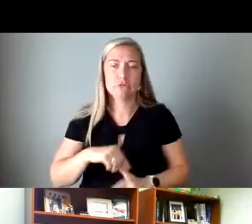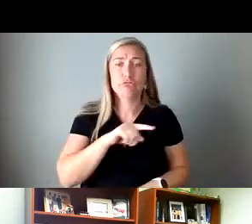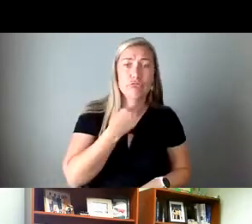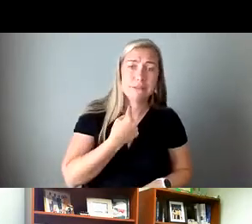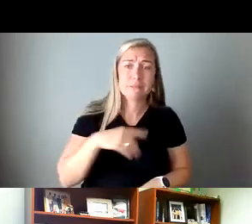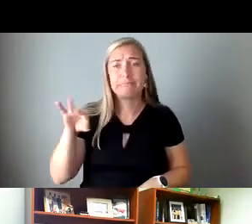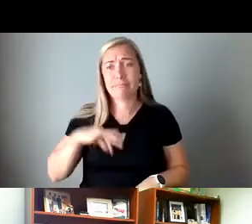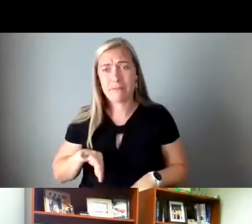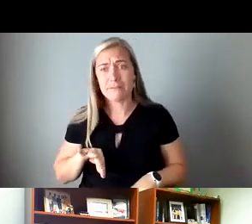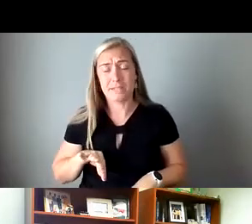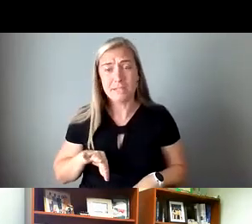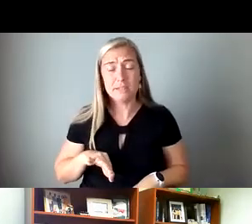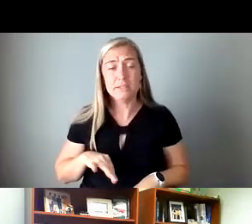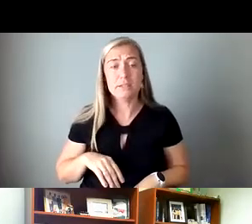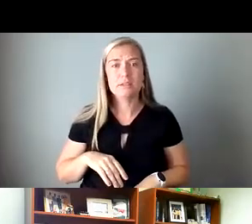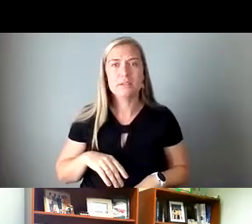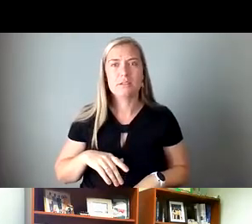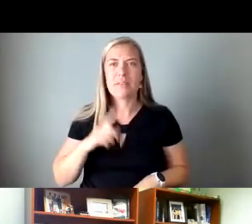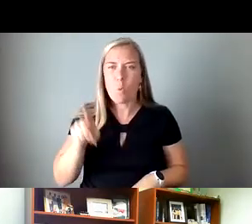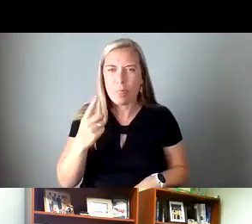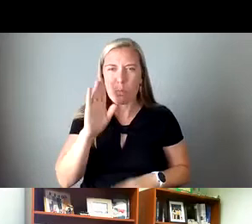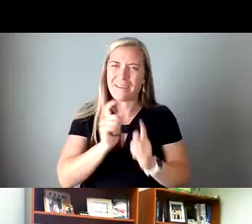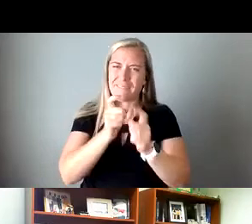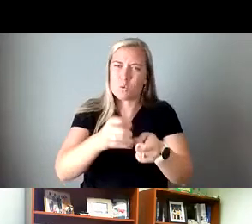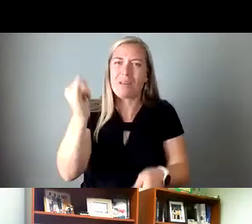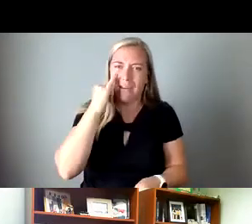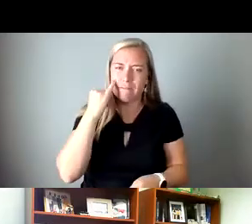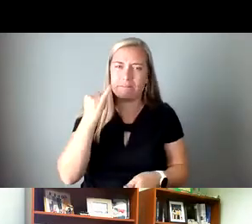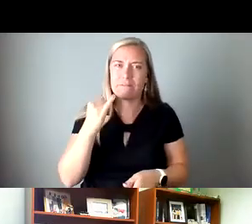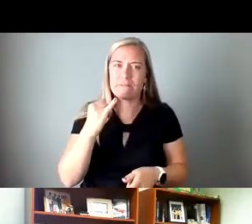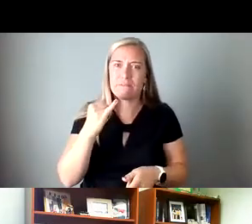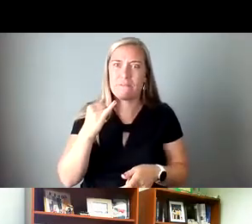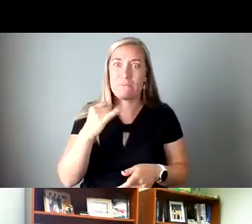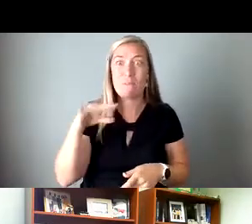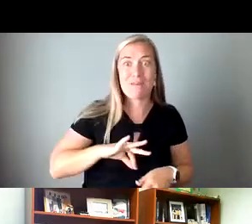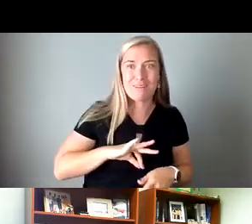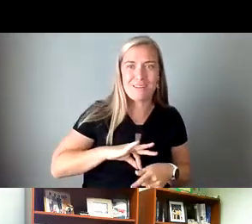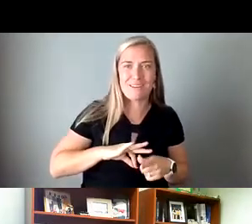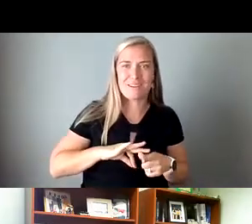We know that with the Johnson & Johnson vaccine over here on the left, and the MRNA vaccines over here